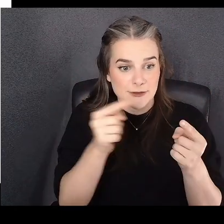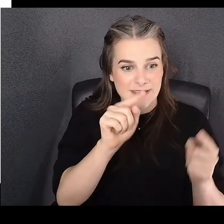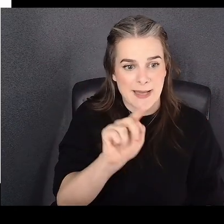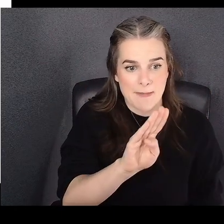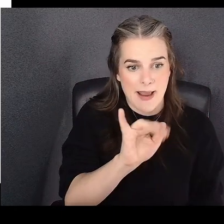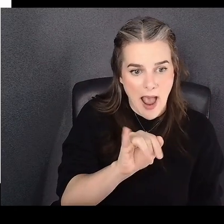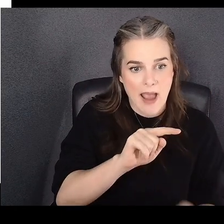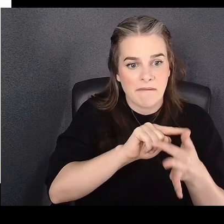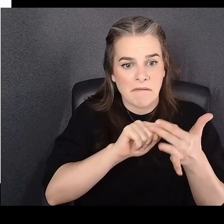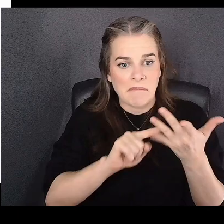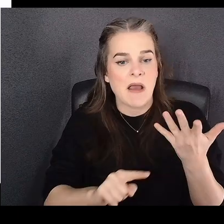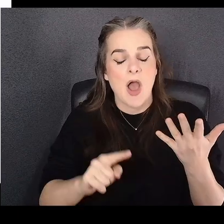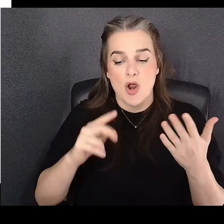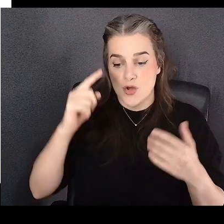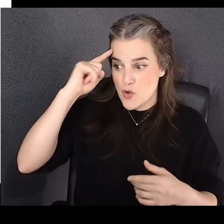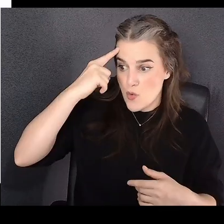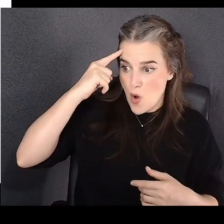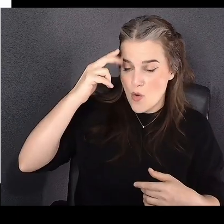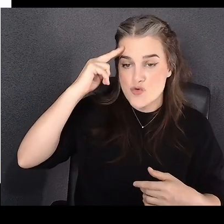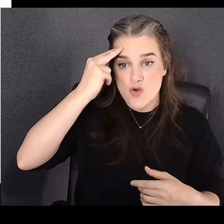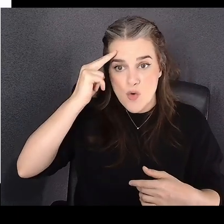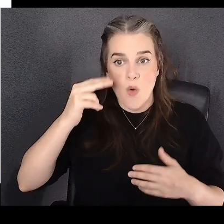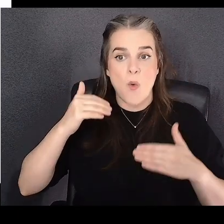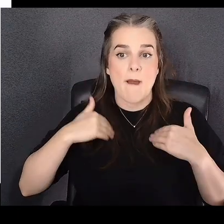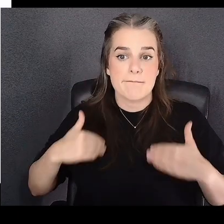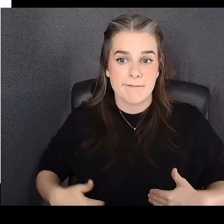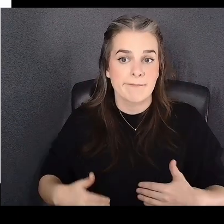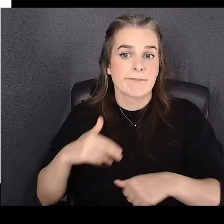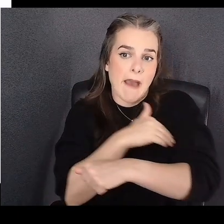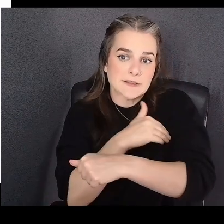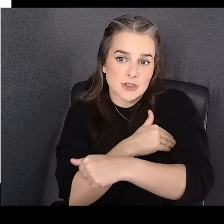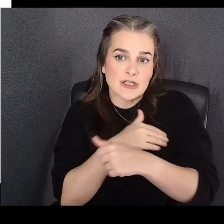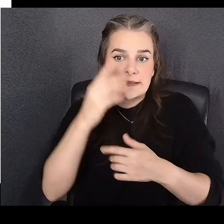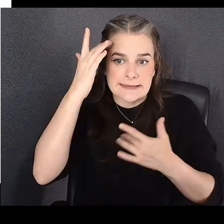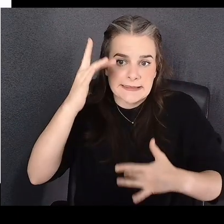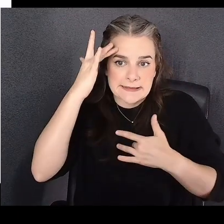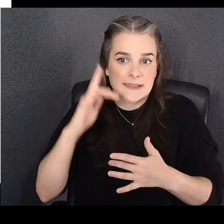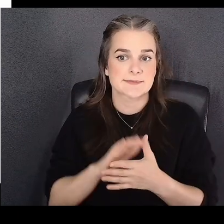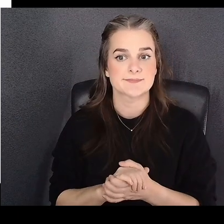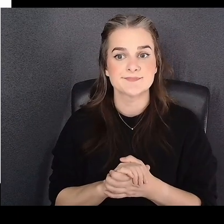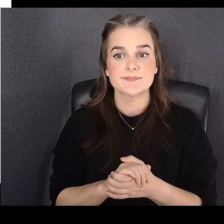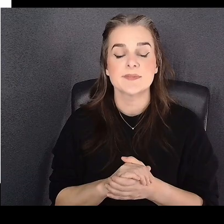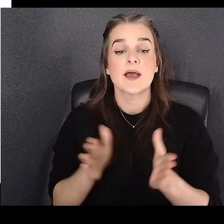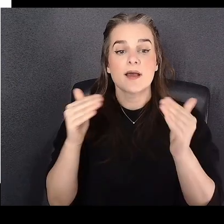To further break out our entire company-- so there's really three major entities to Inglis.